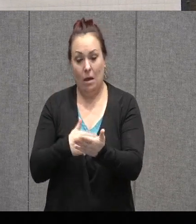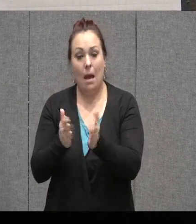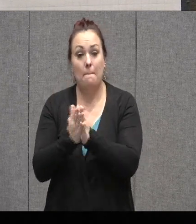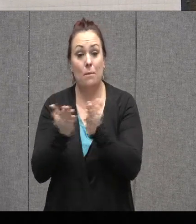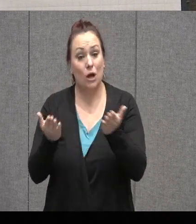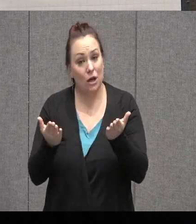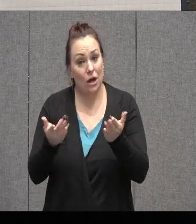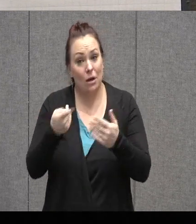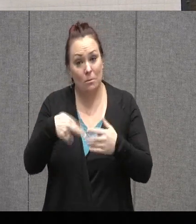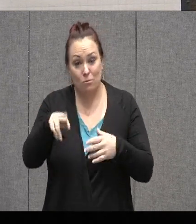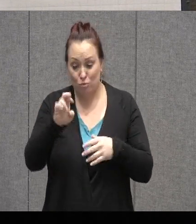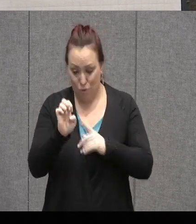Pre view.